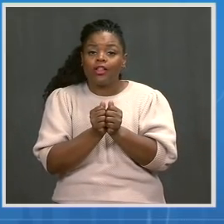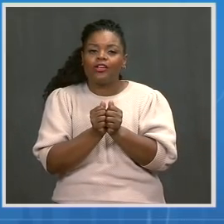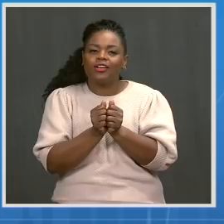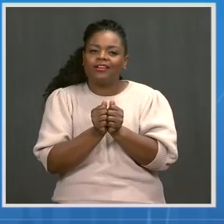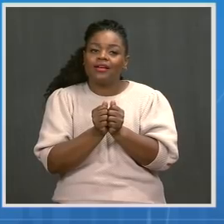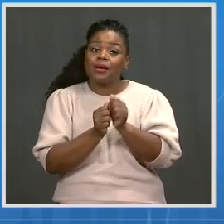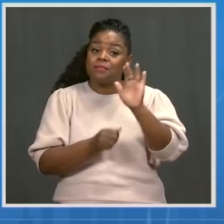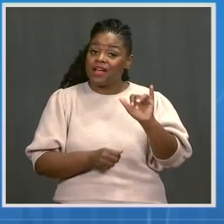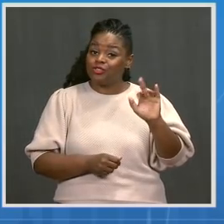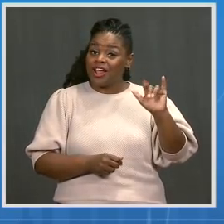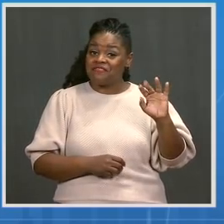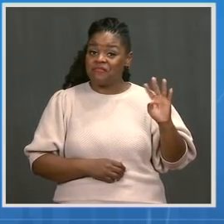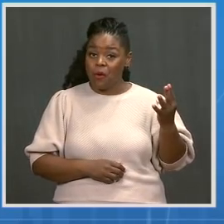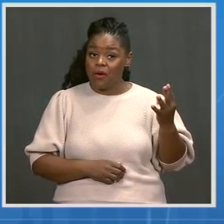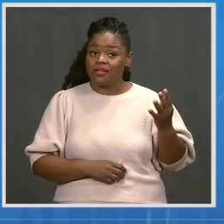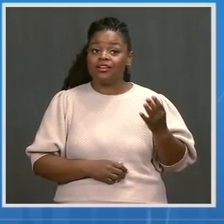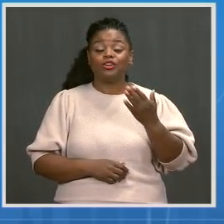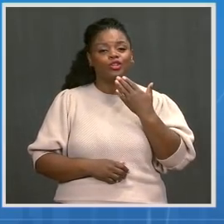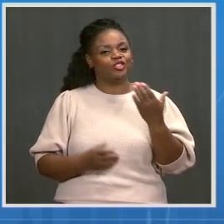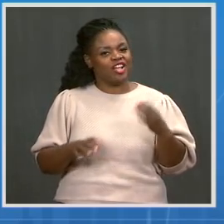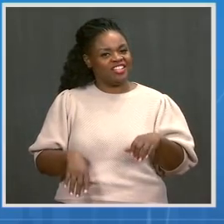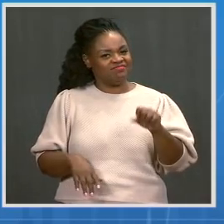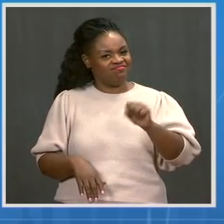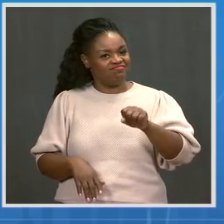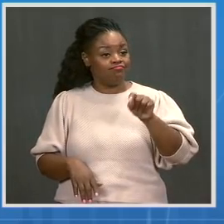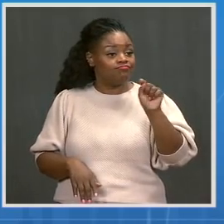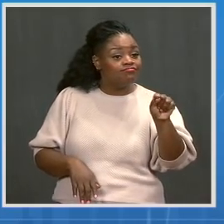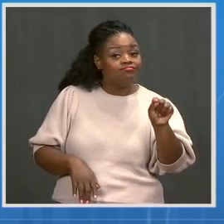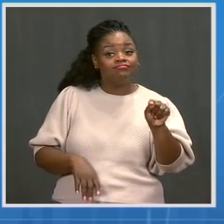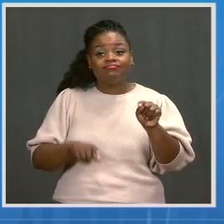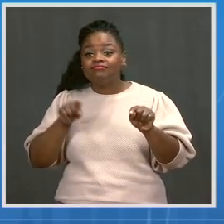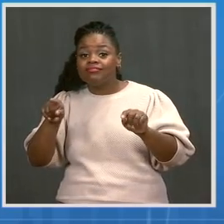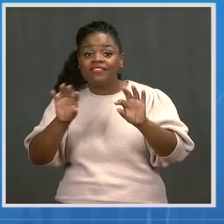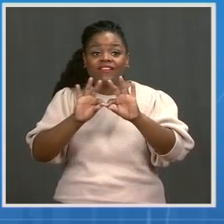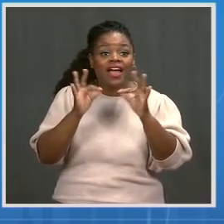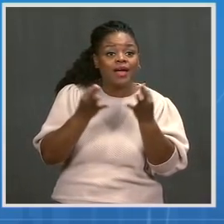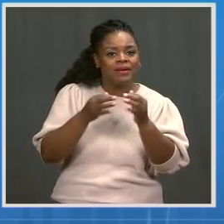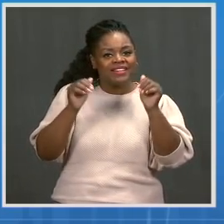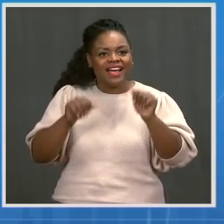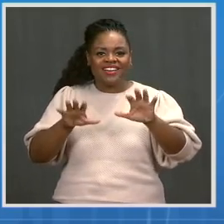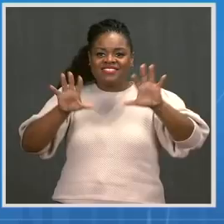there's a good chance you, your families, and friends will be able to get together in your backyard